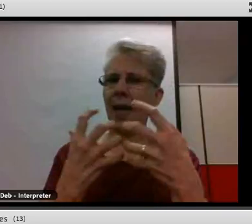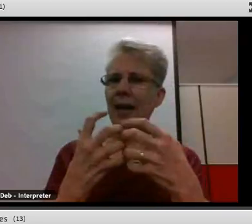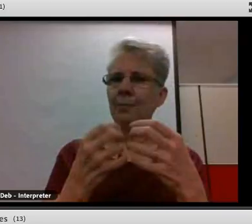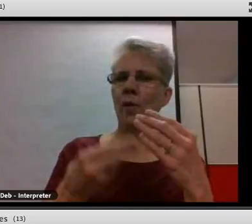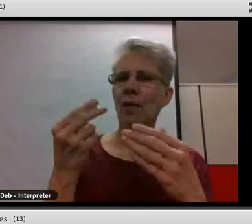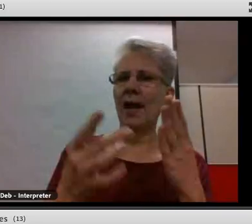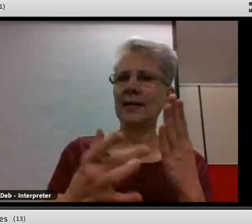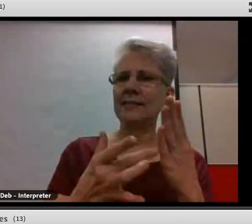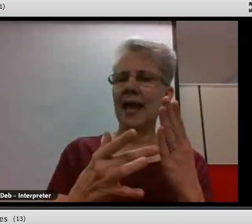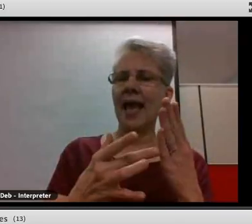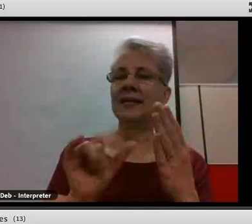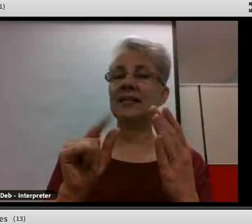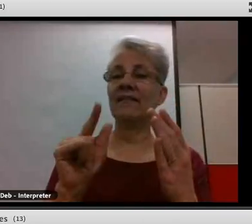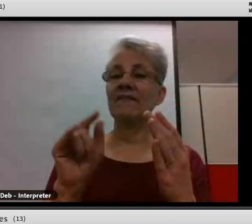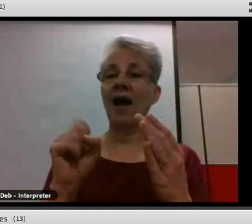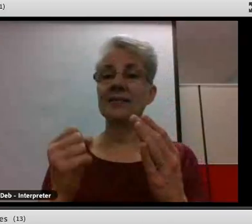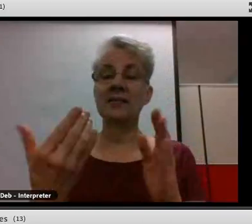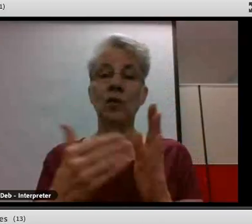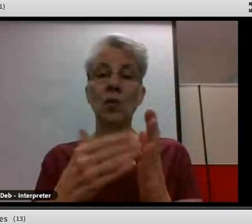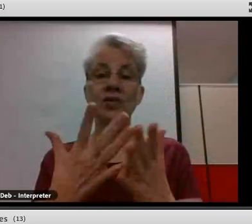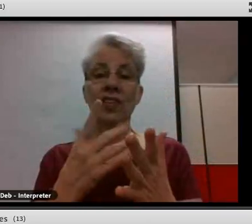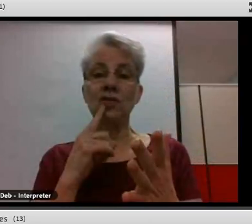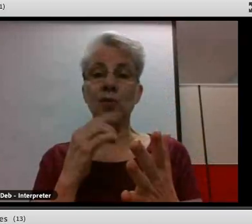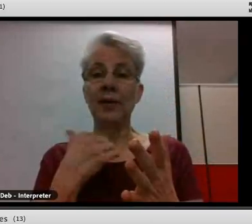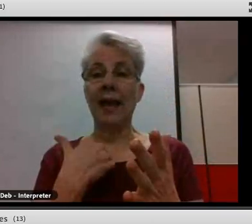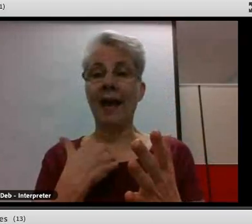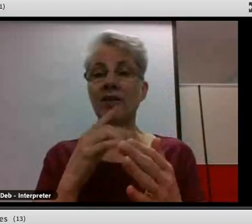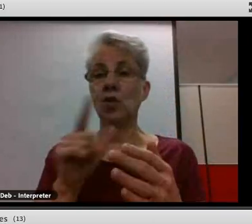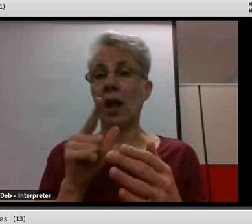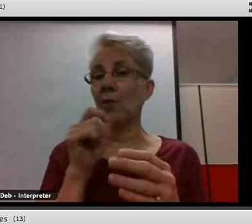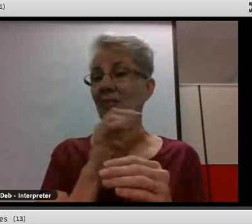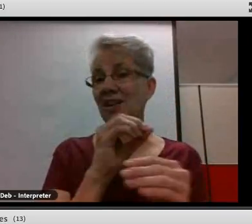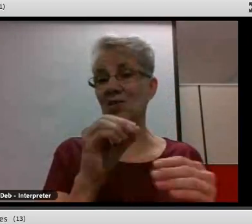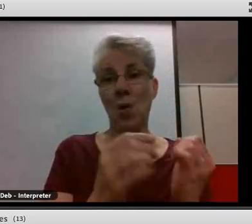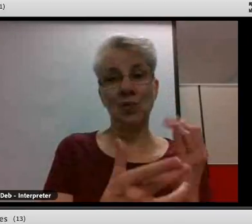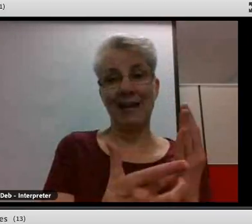So, again, it's kind of neat to think about, you know,